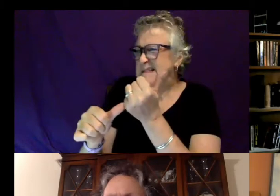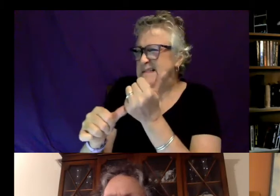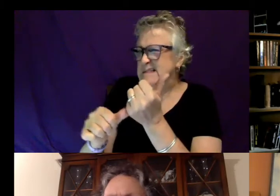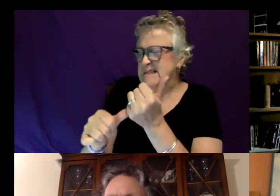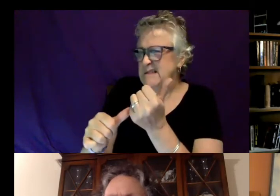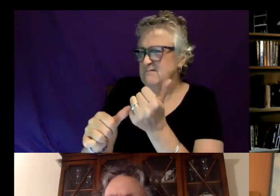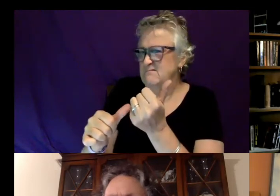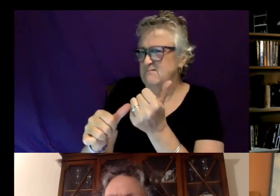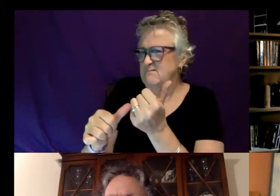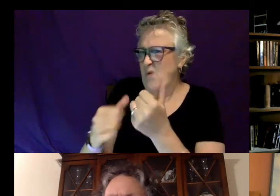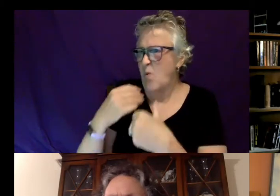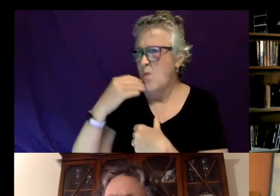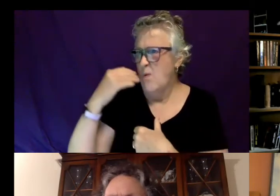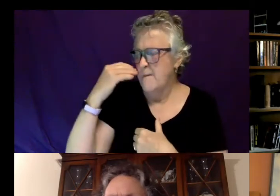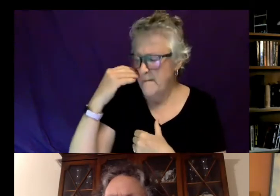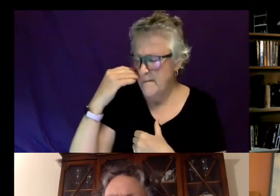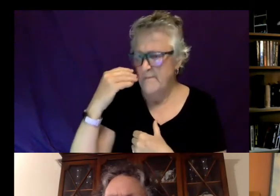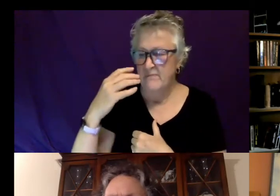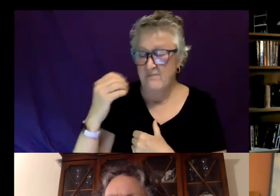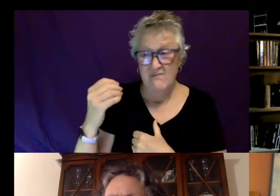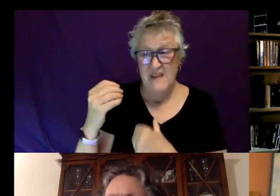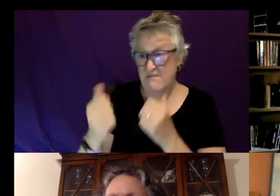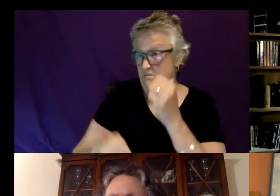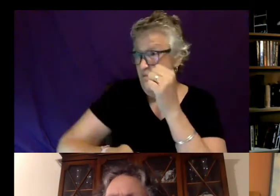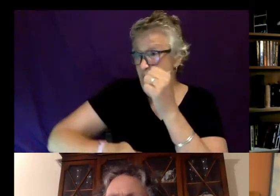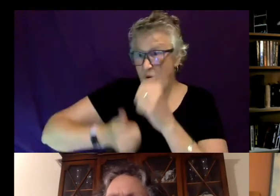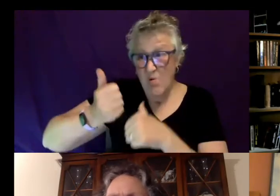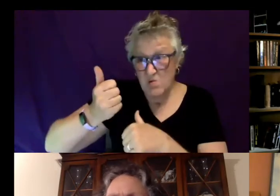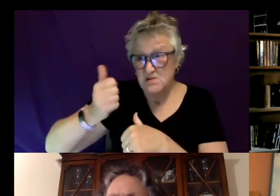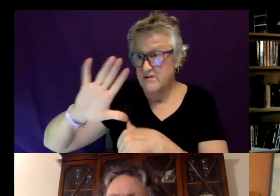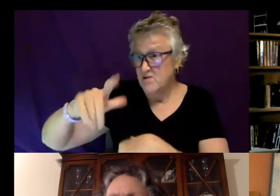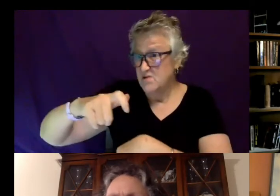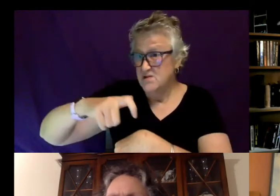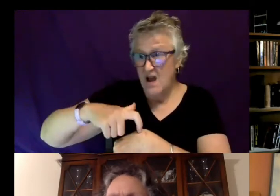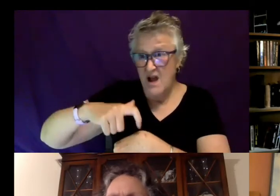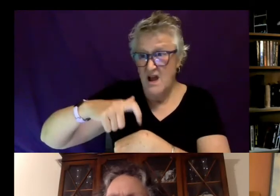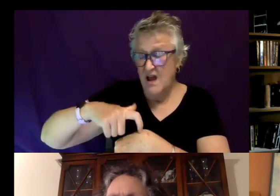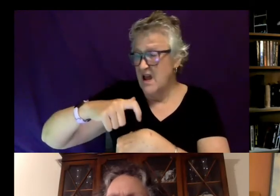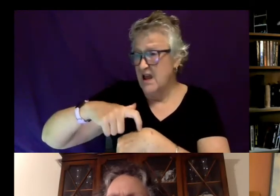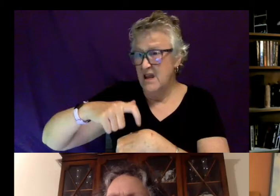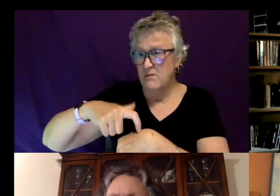for most of her time by strangers. You know, it's uh it's gonna be a hard thing,